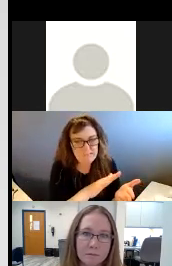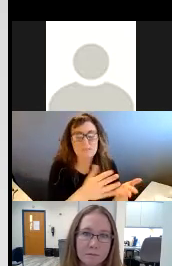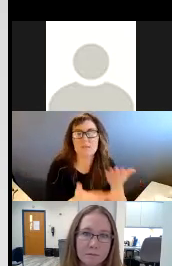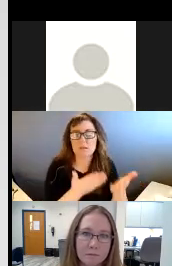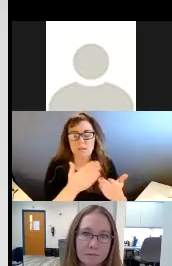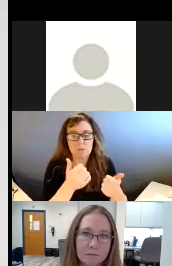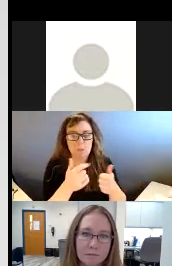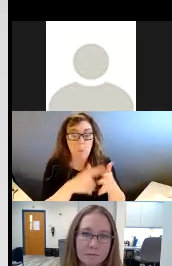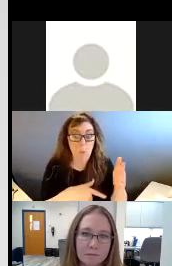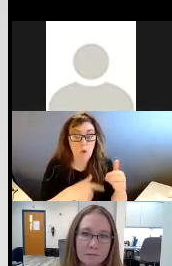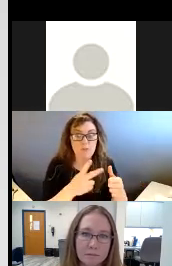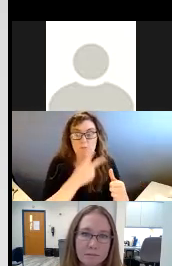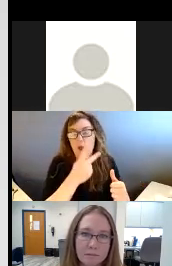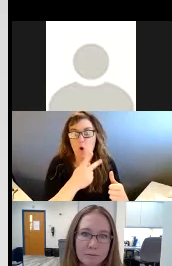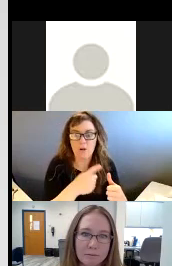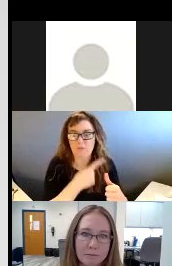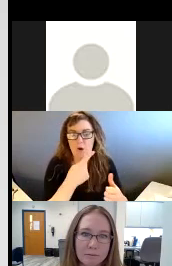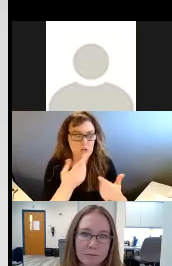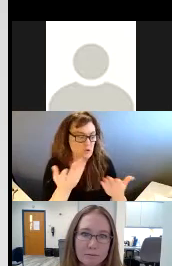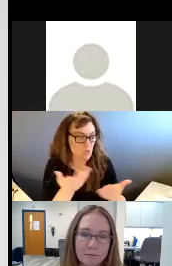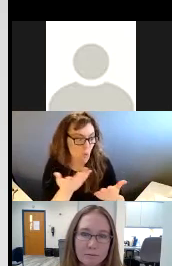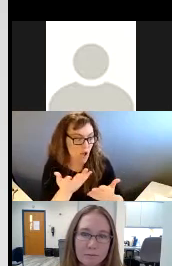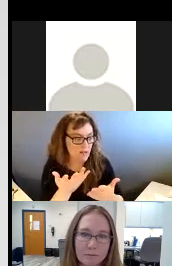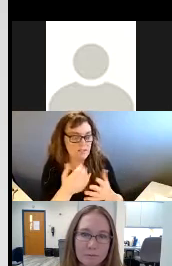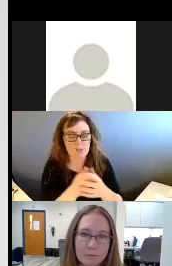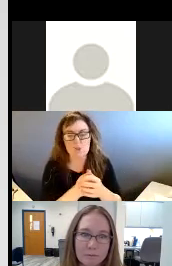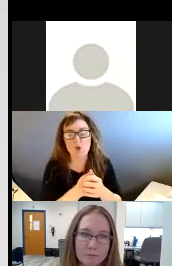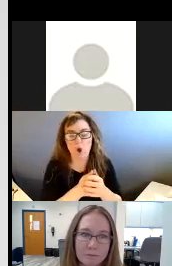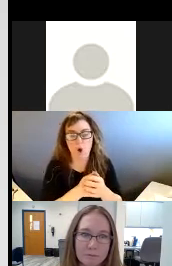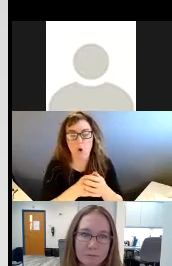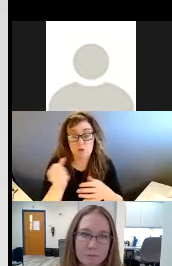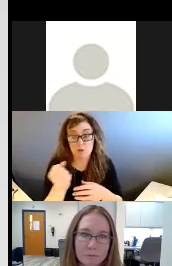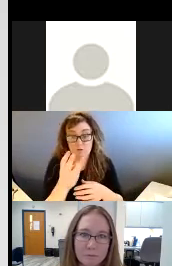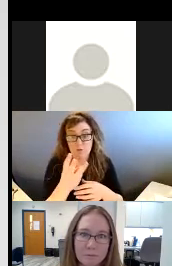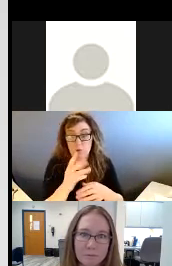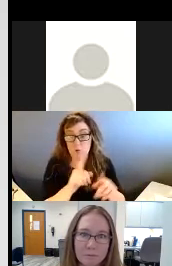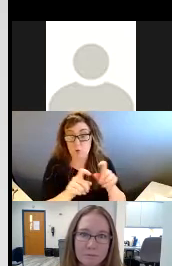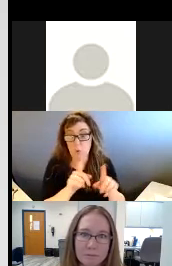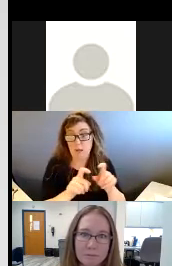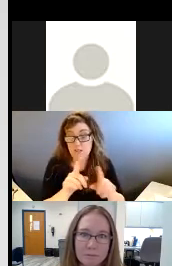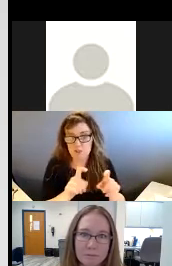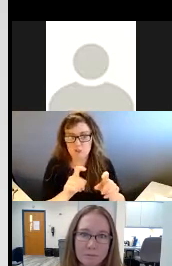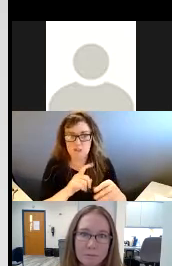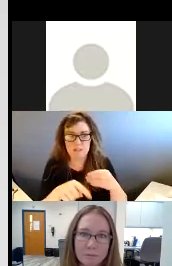WITH THE FAMILIES. I JUST WANTED TO RECAP A COUPLE OF THE QUESTIONS ESPECIALLY RELATED TO PROCESS YOU HAD IN THE